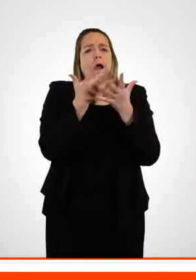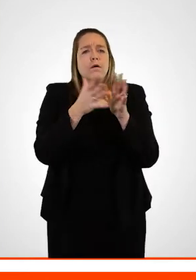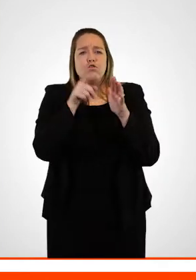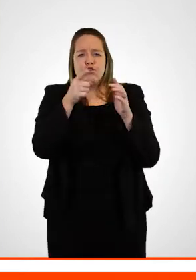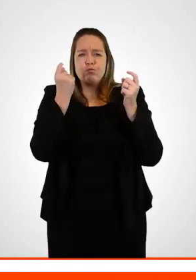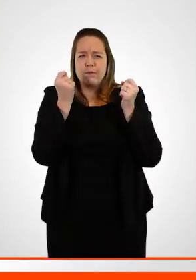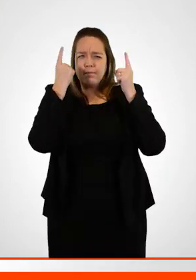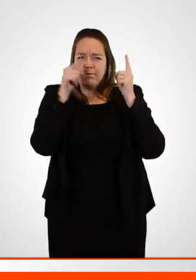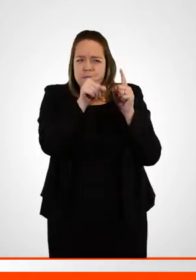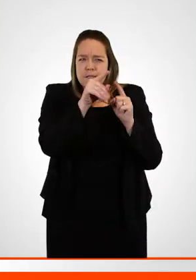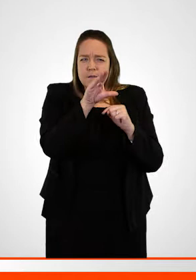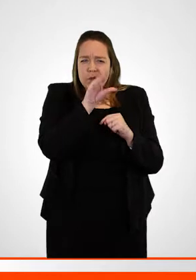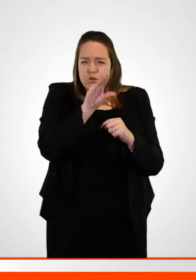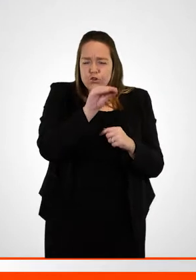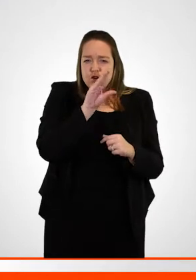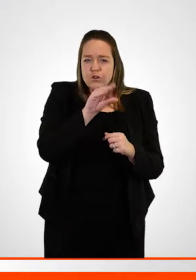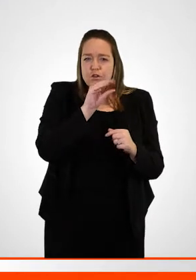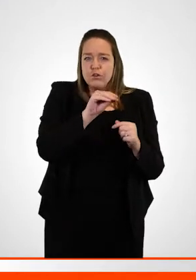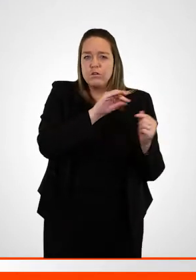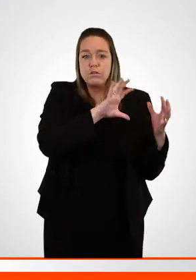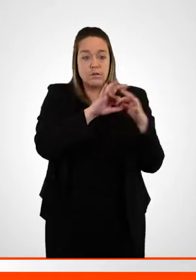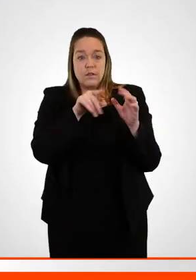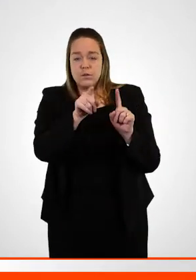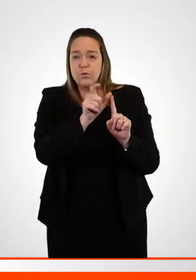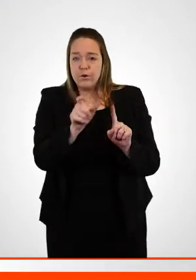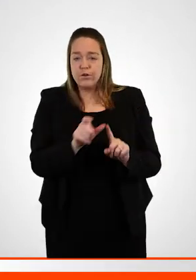as measured by your responses to recorded words,